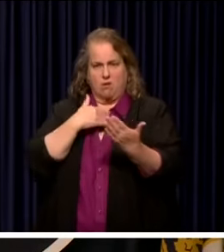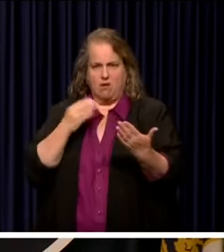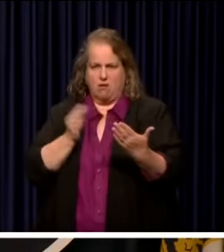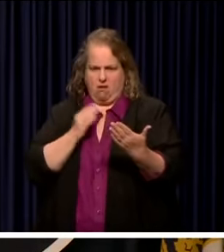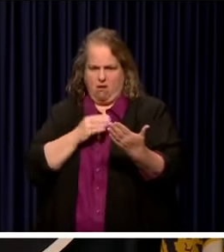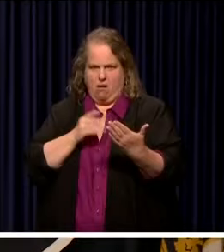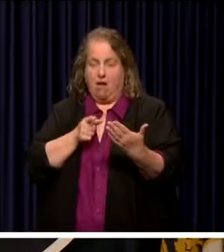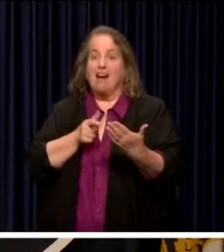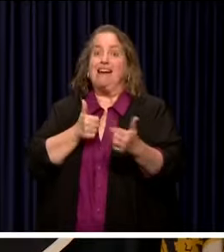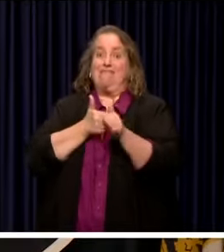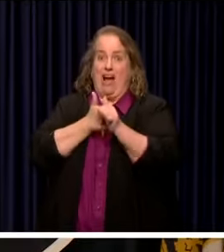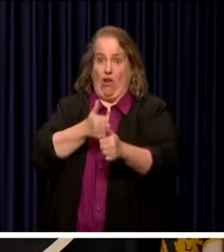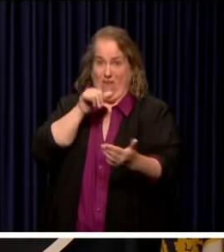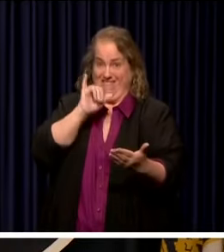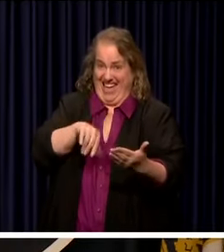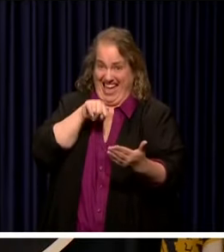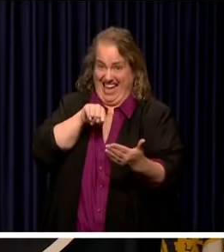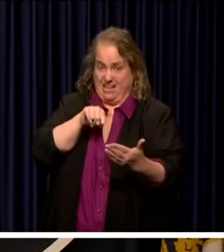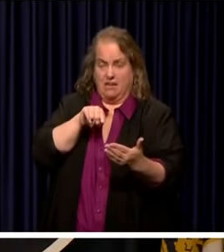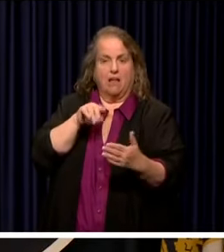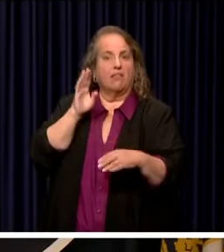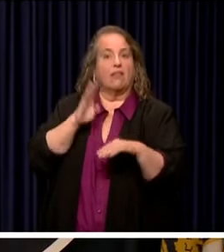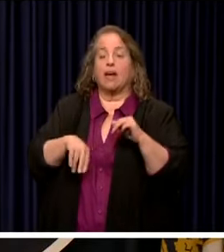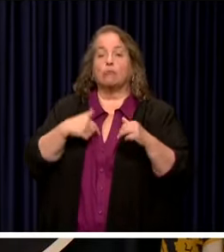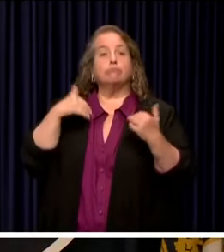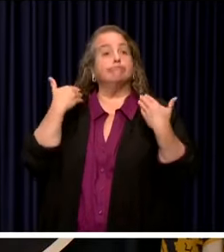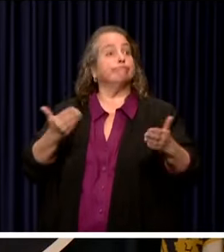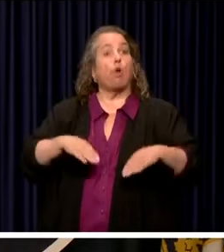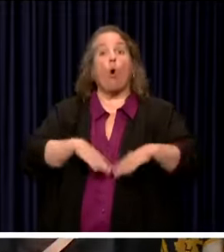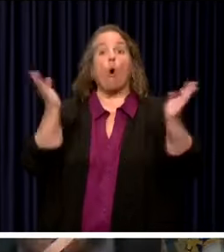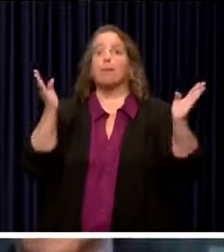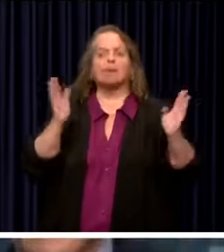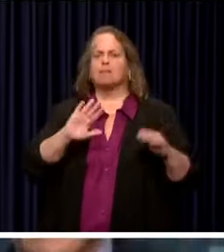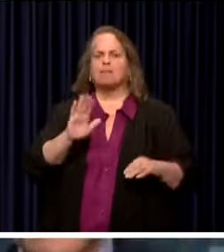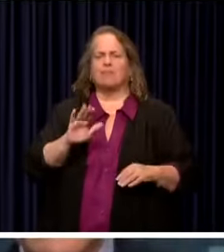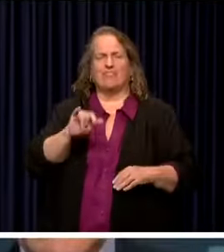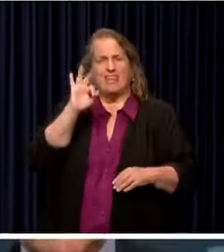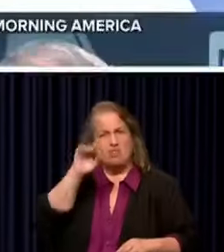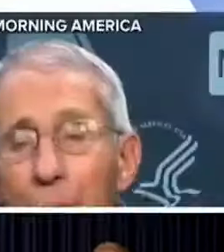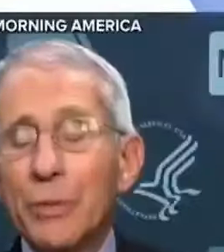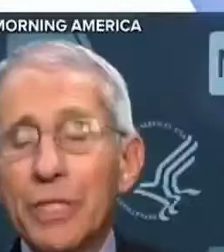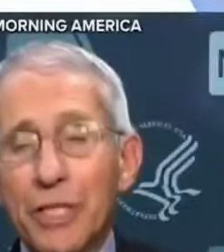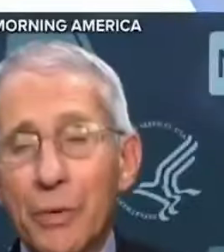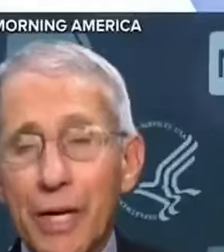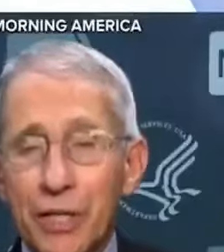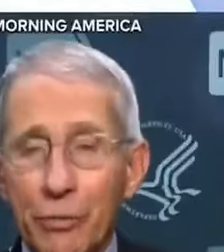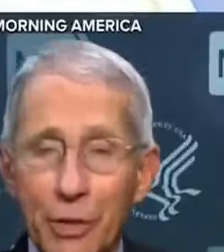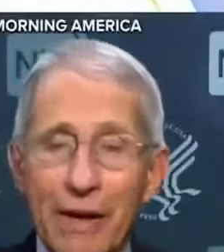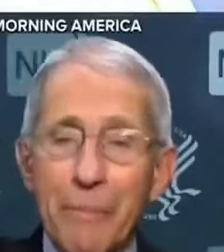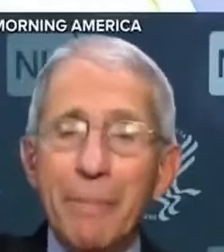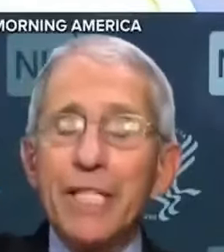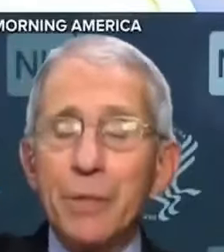YOU'VE PASSED THE TEST. WE DON'T WANT TO FAIL IT ON THE BACK END. BUT IT IS ALSO HOW WE DO IT